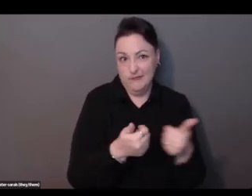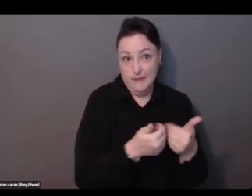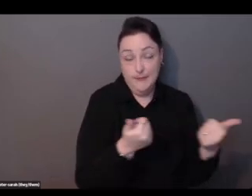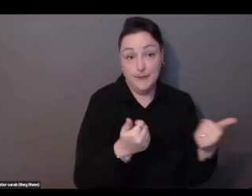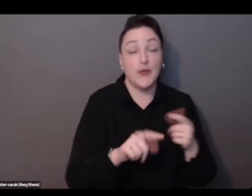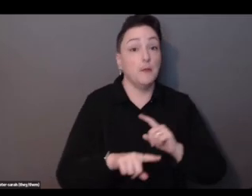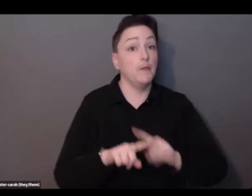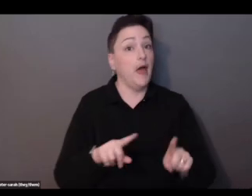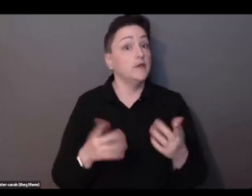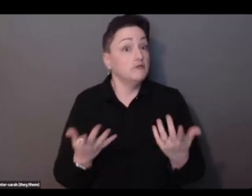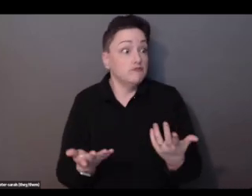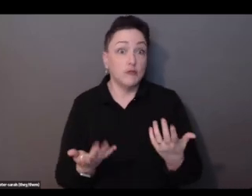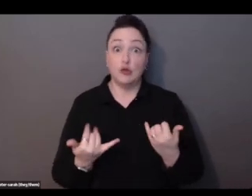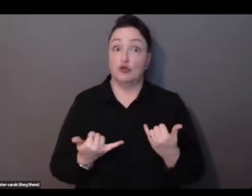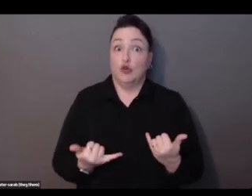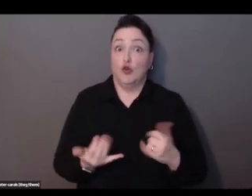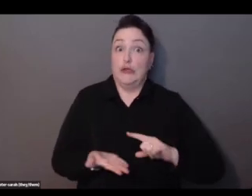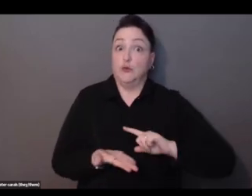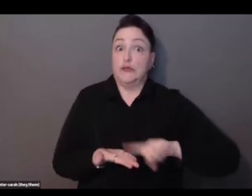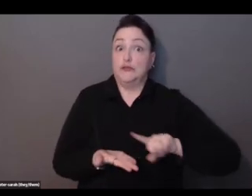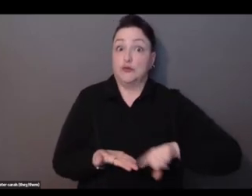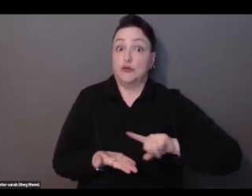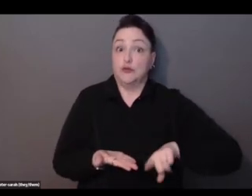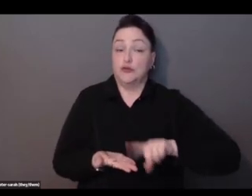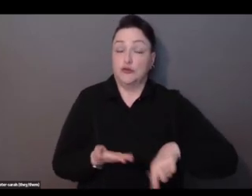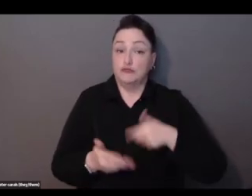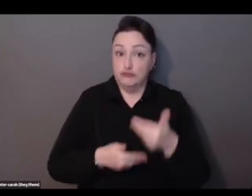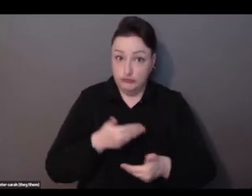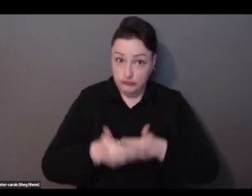and looking at different service categories and